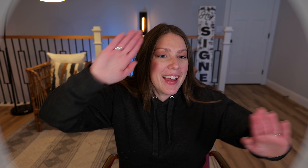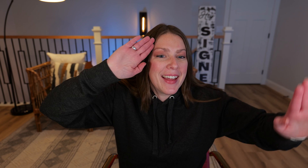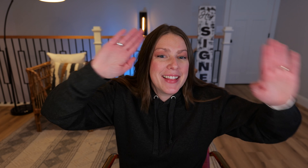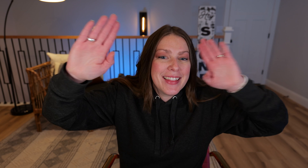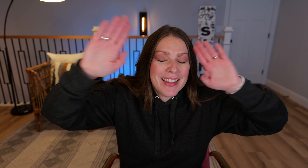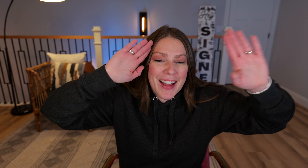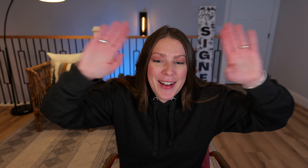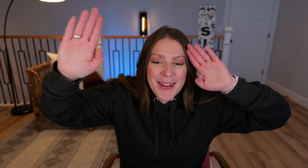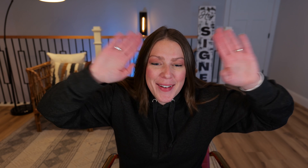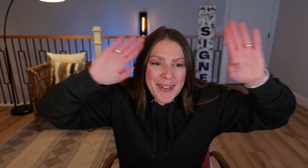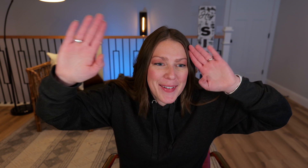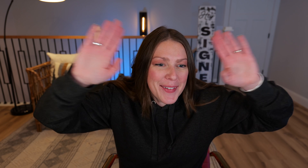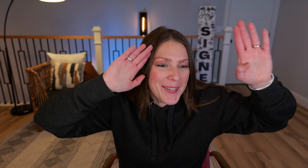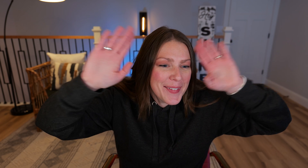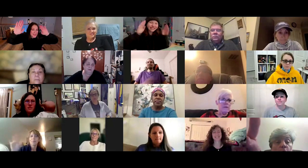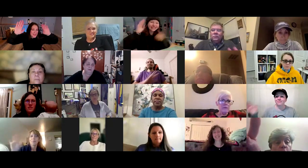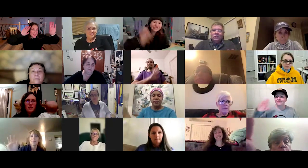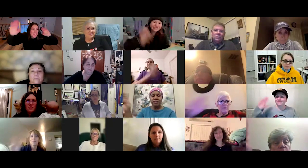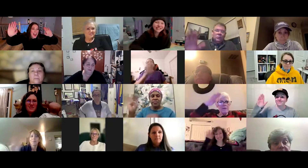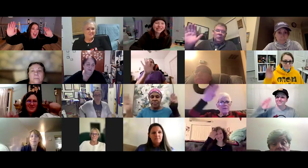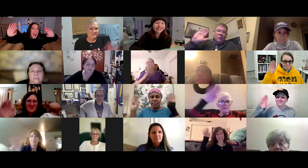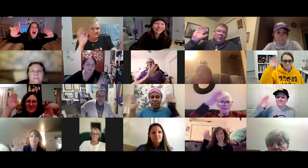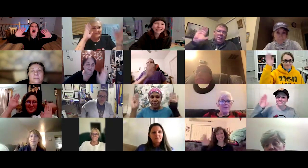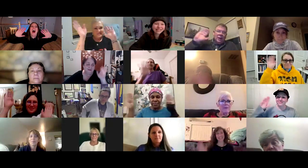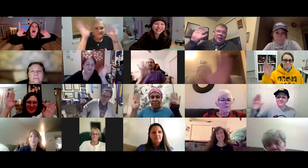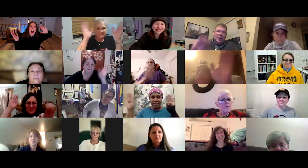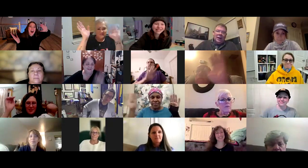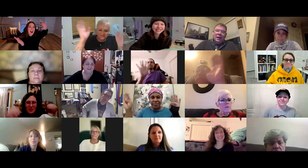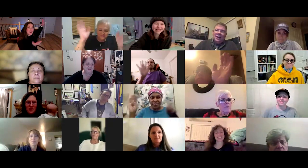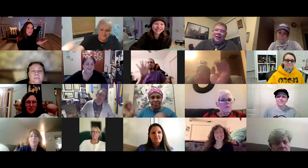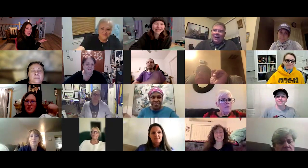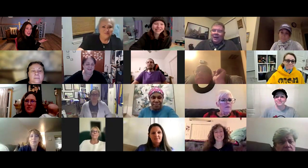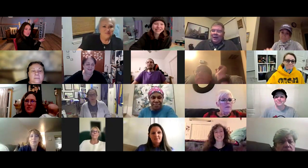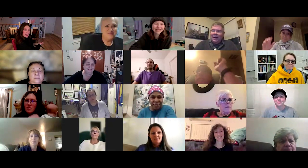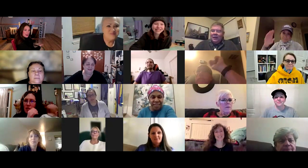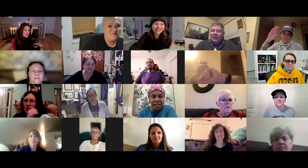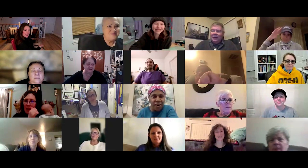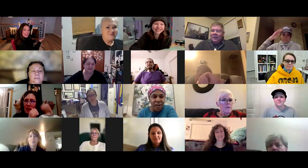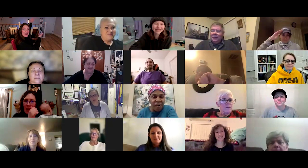Hello. Are you guys proud?